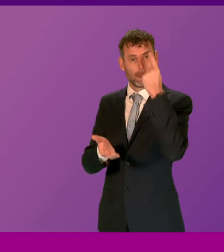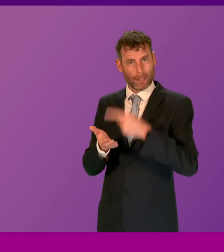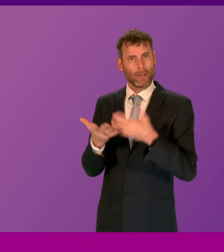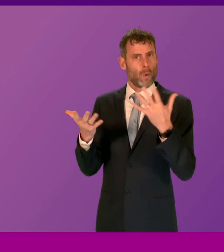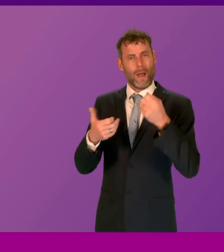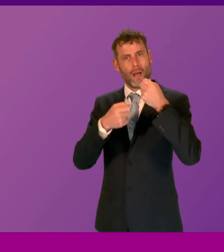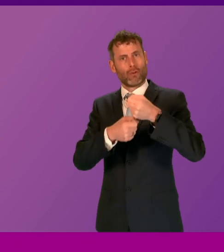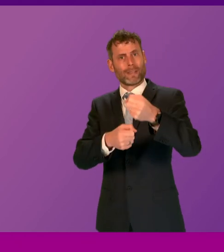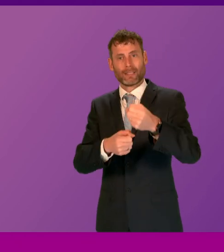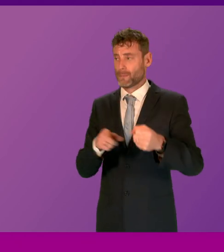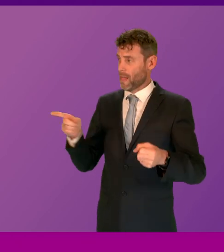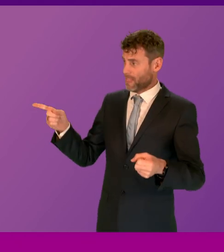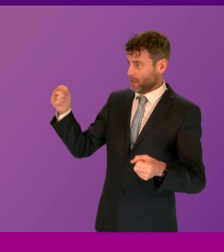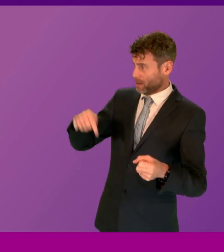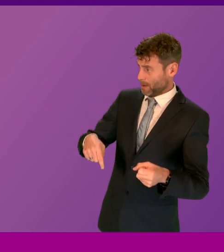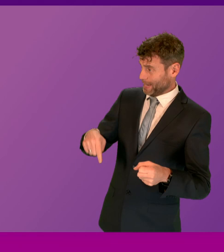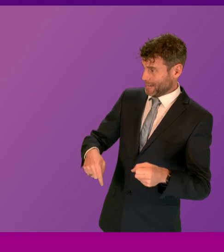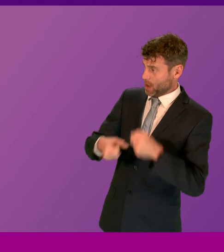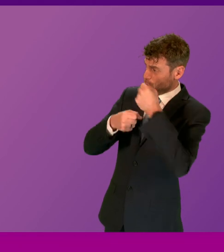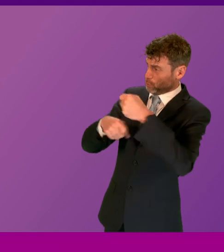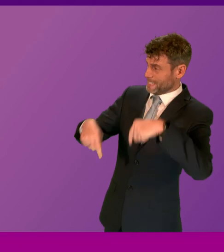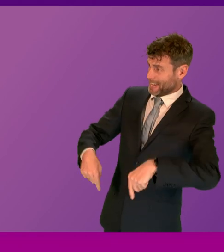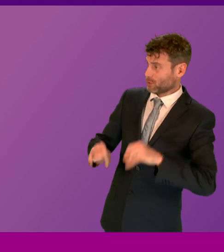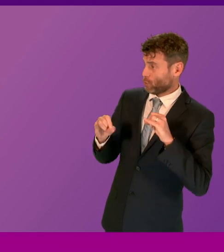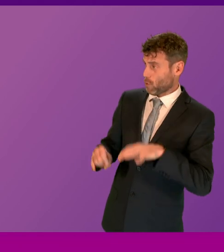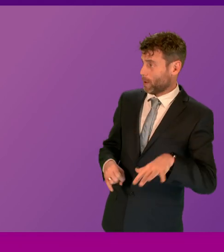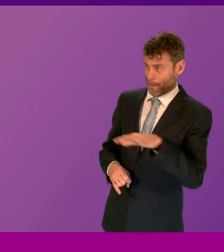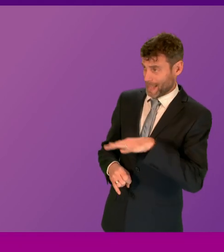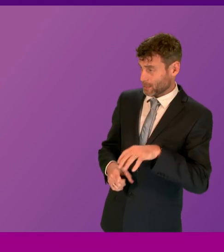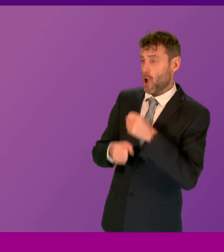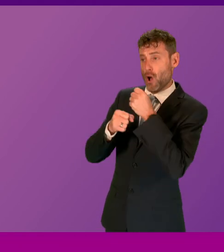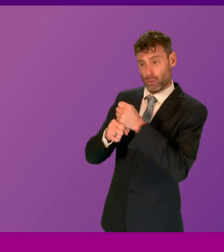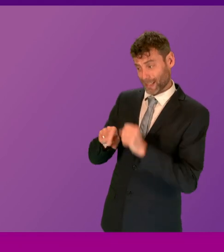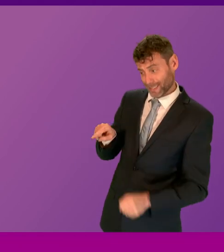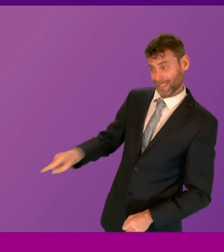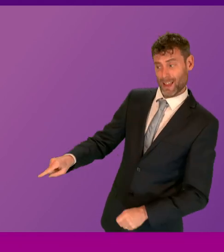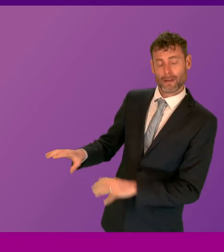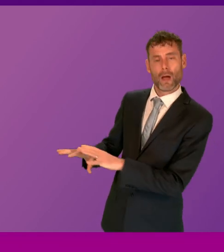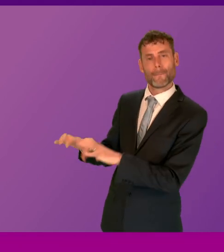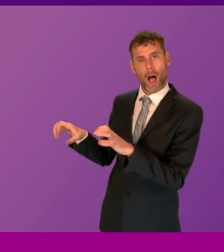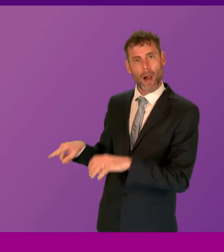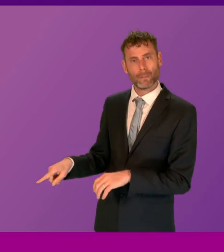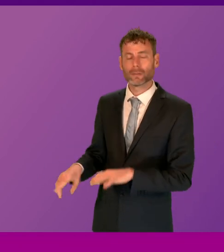that they are protesting at the wrong Parliament, because, of course, it is Westminster austerity that is causing such issues. First Minister, I would be grateful if you could address Sharon Dowey’s question.